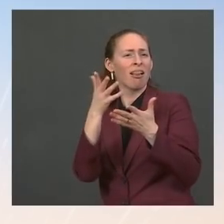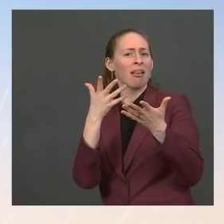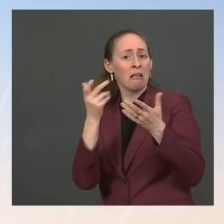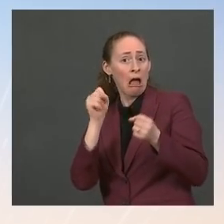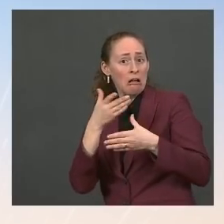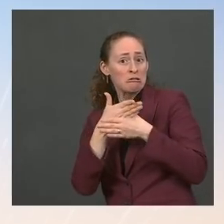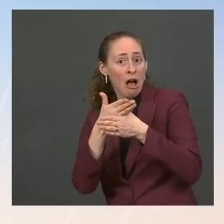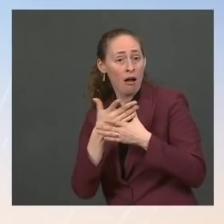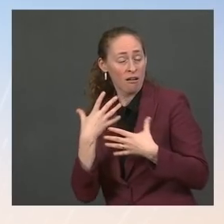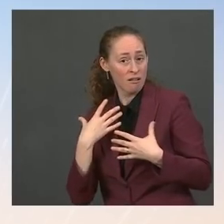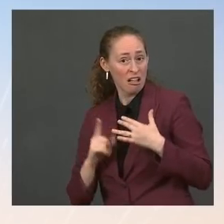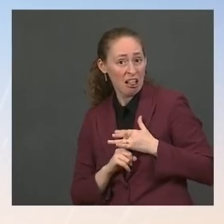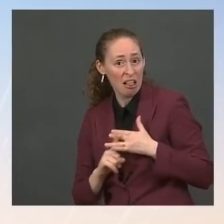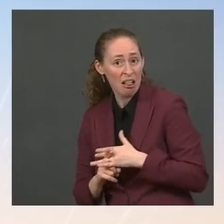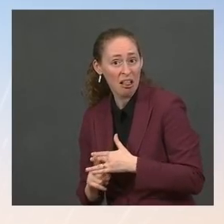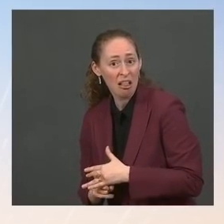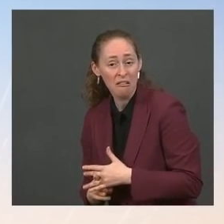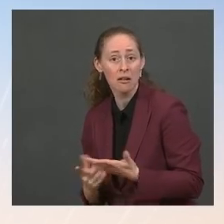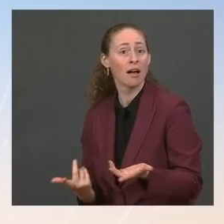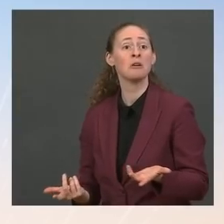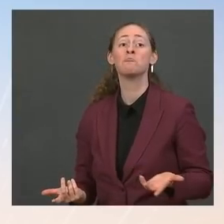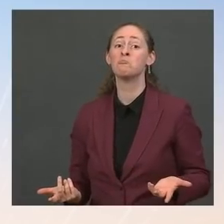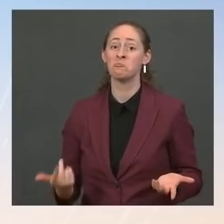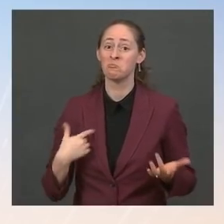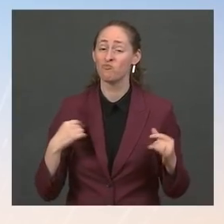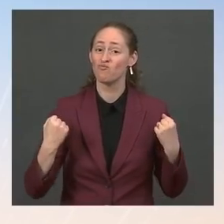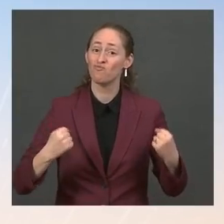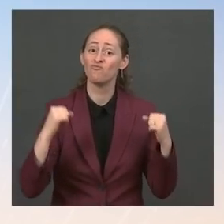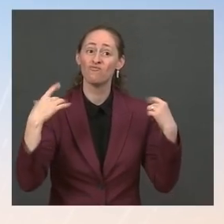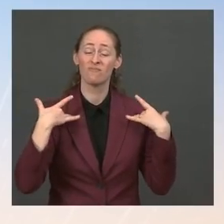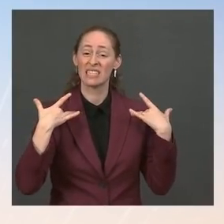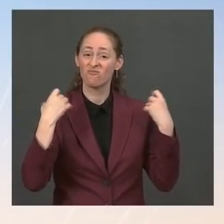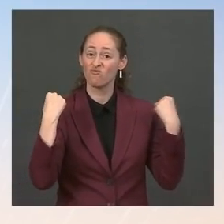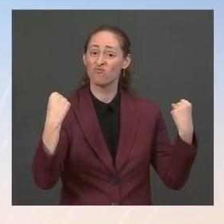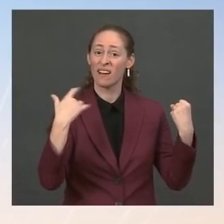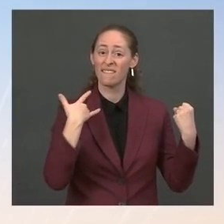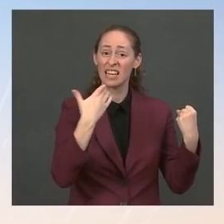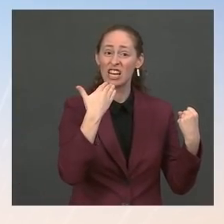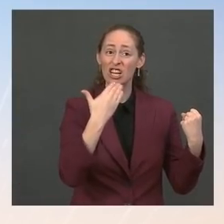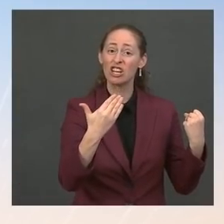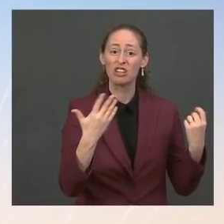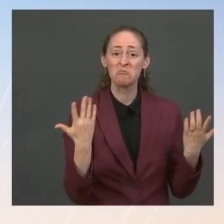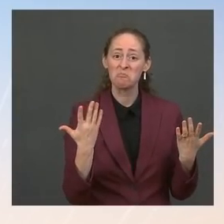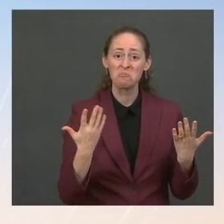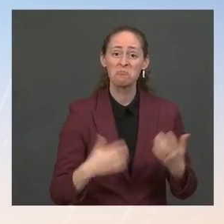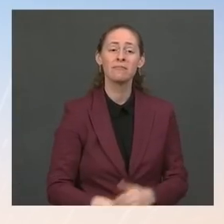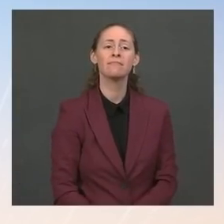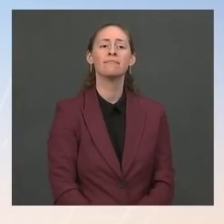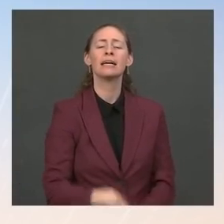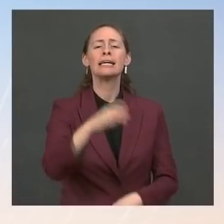And as I noted earlier, I was -- experienced a little bit of light fatigue in the first couple of days but none that prevented me